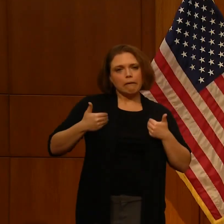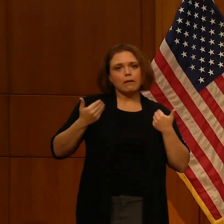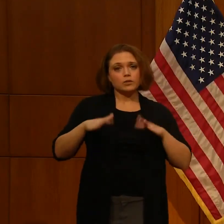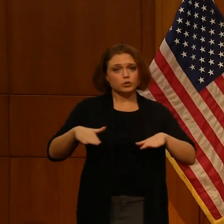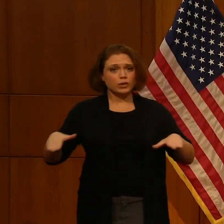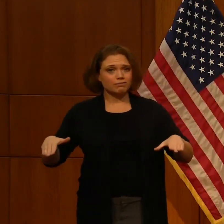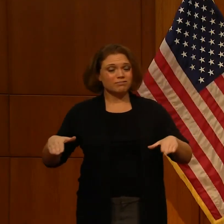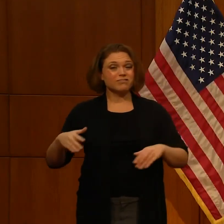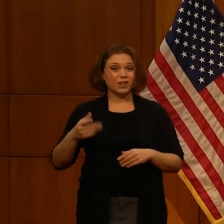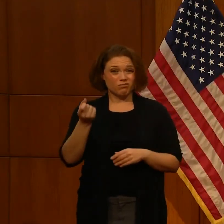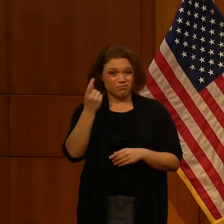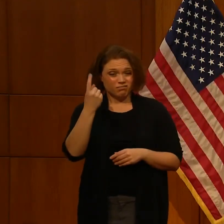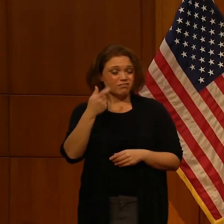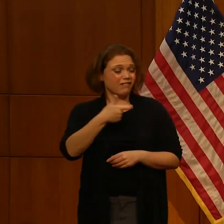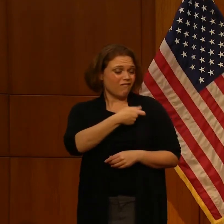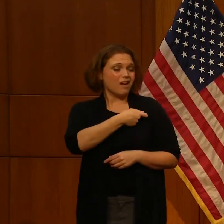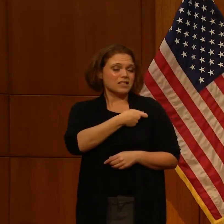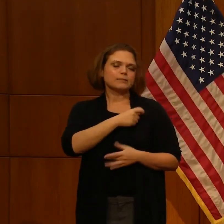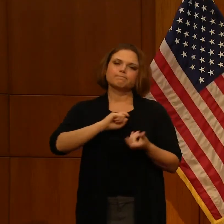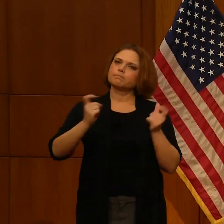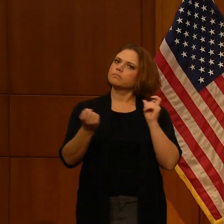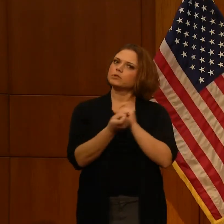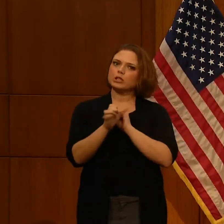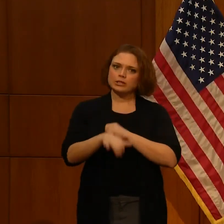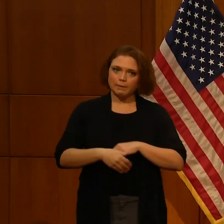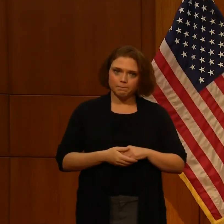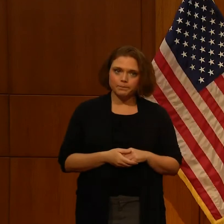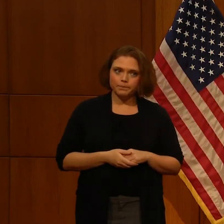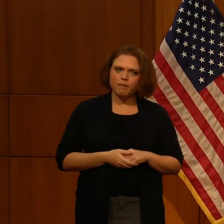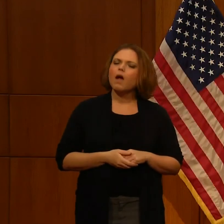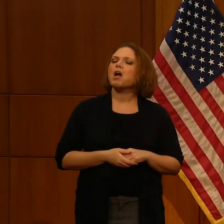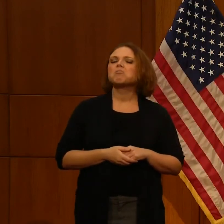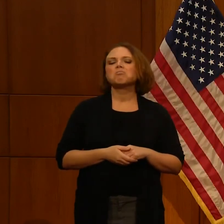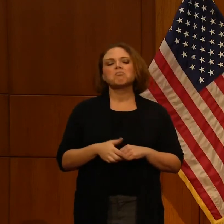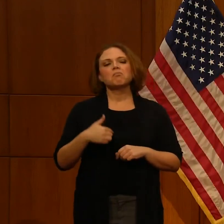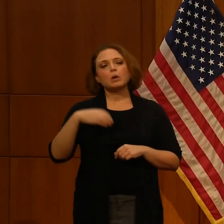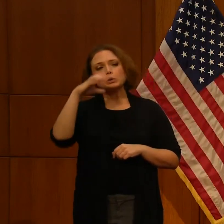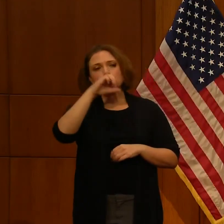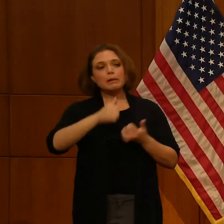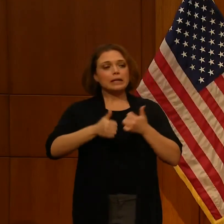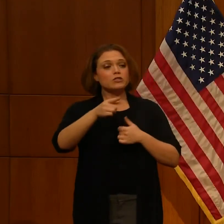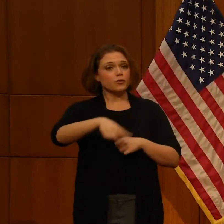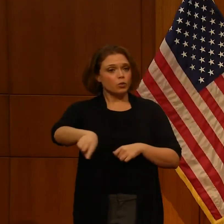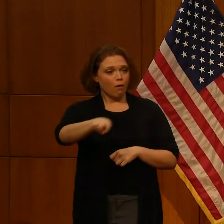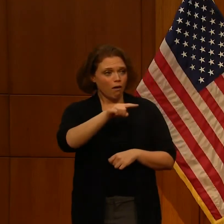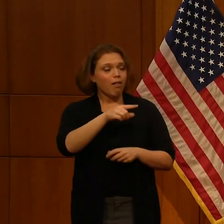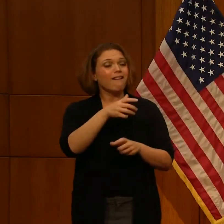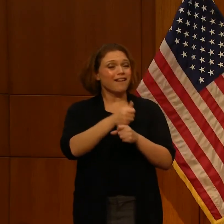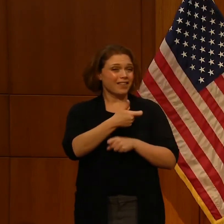SCENES CHANGE THAT. I WOULD BET